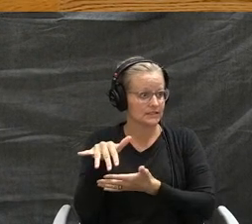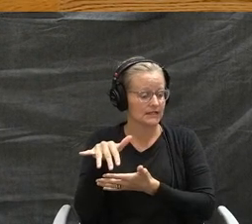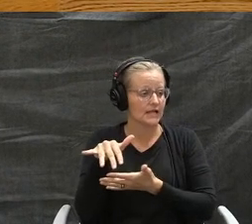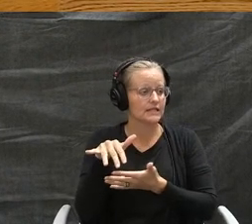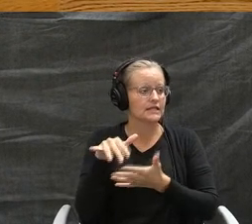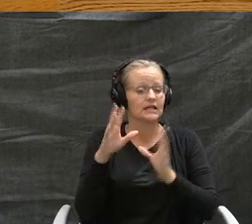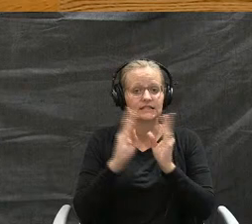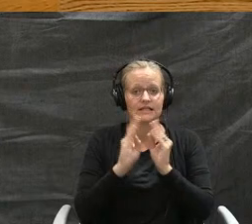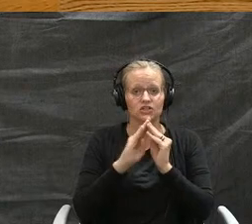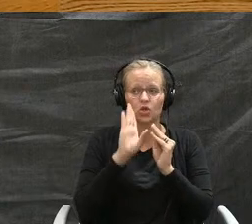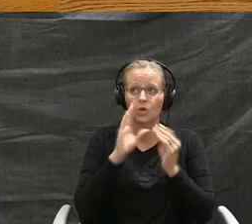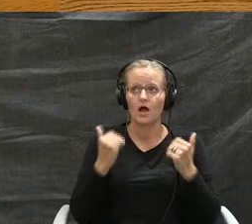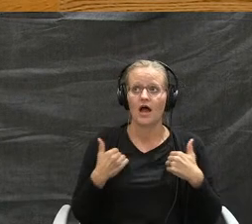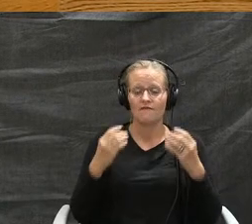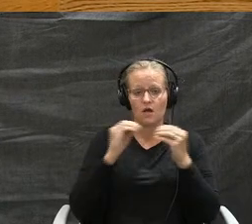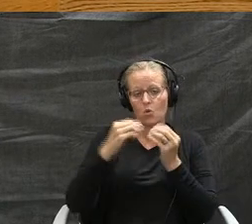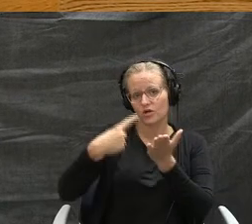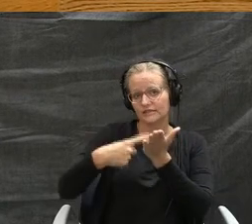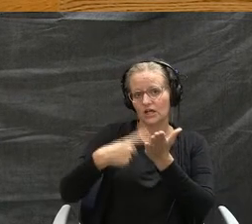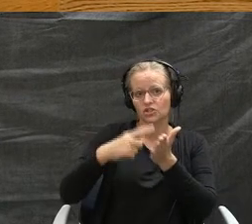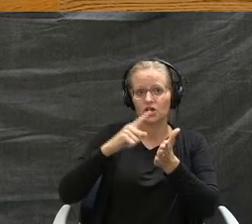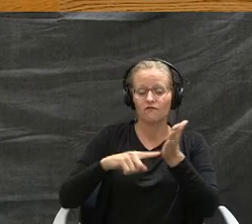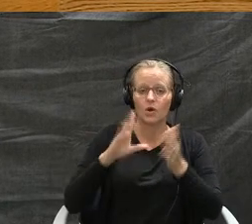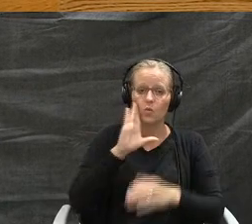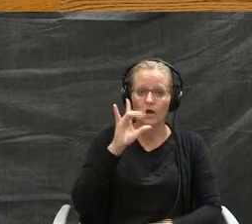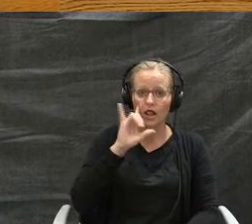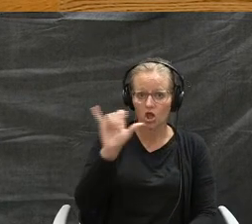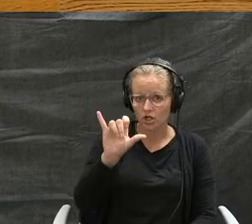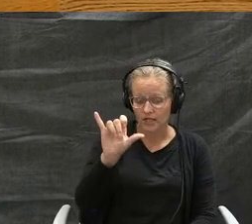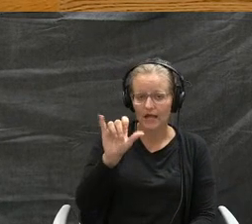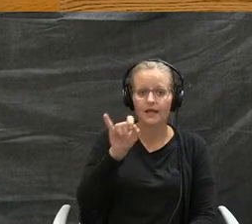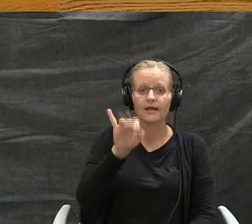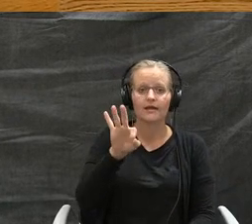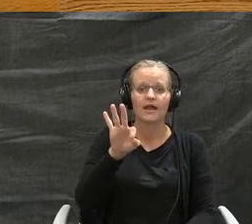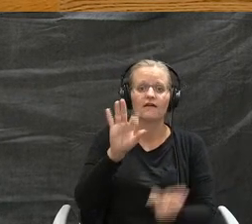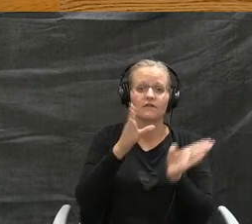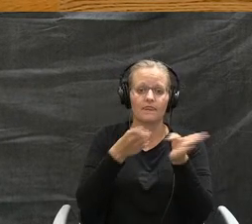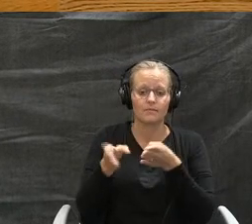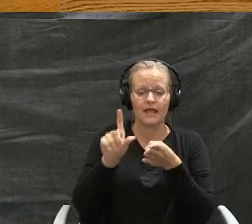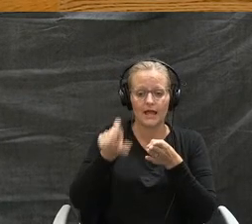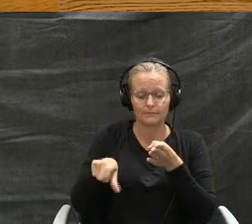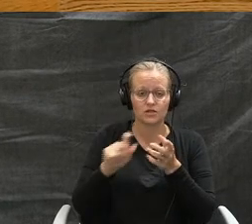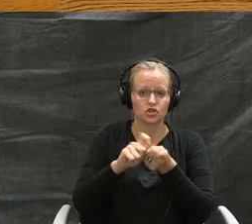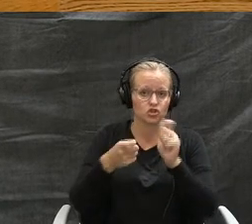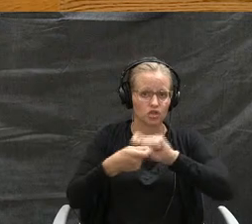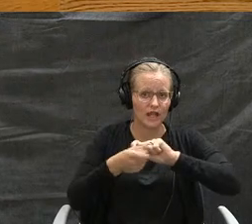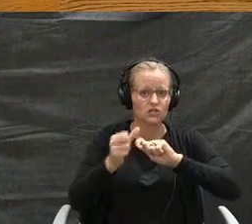like should the plans need to be changed and more details worked out from there so.